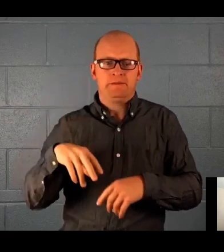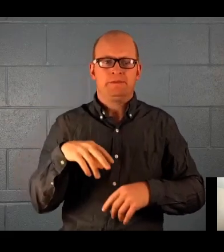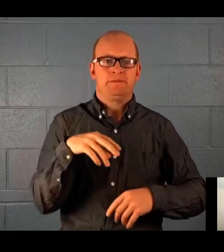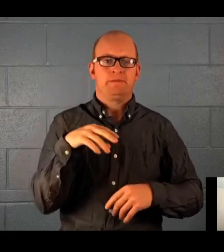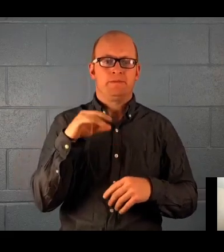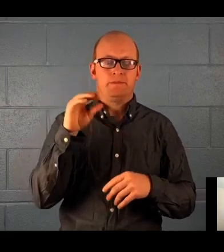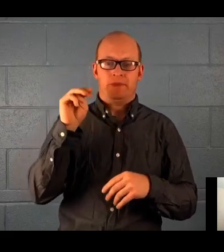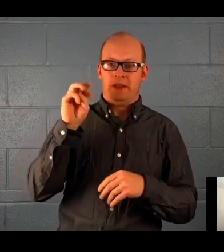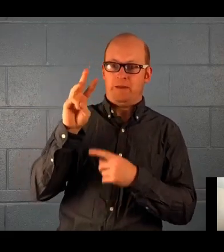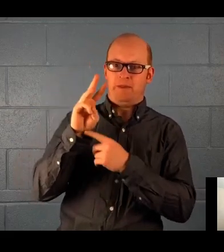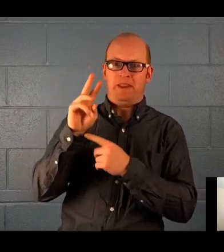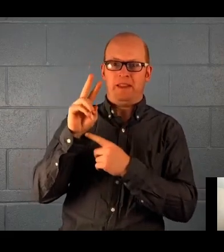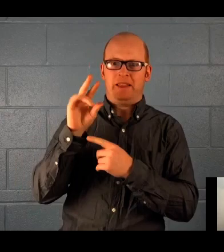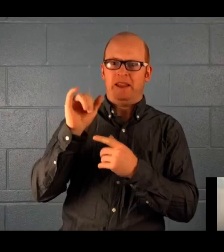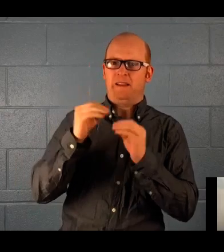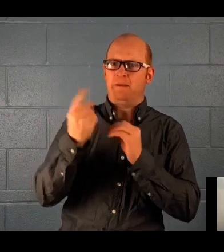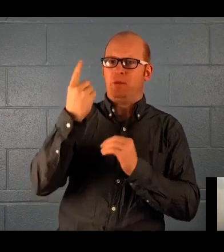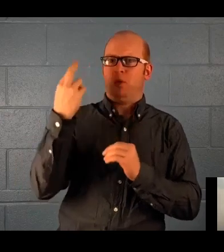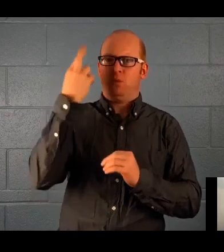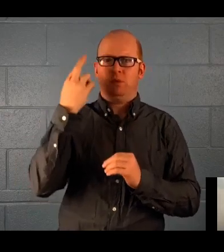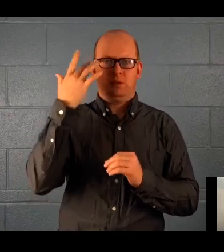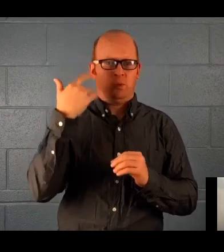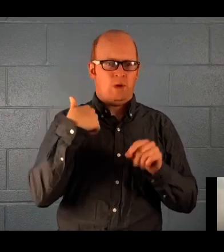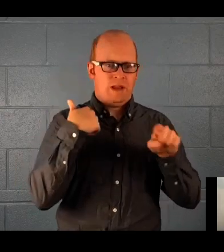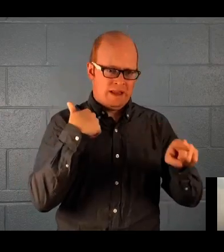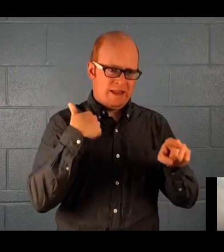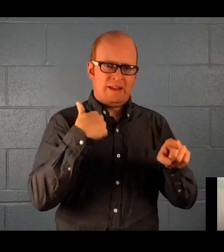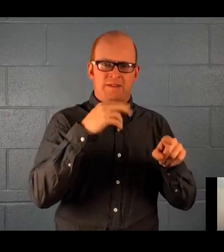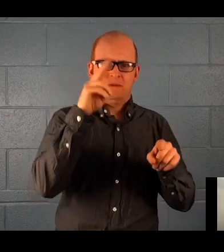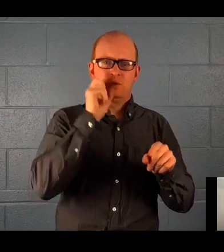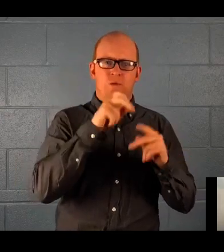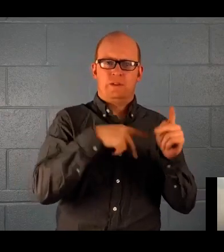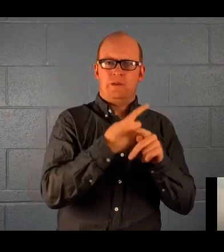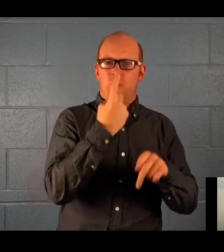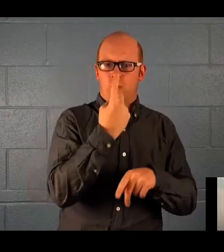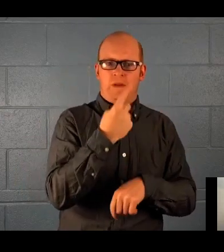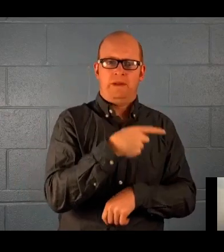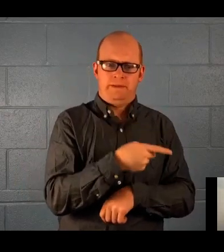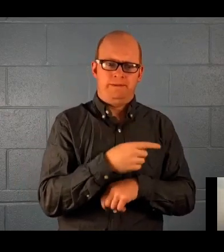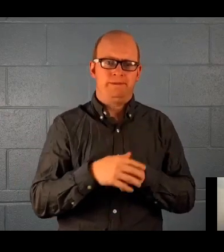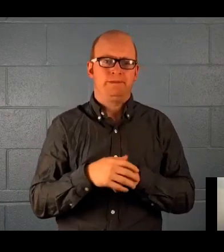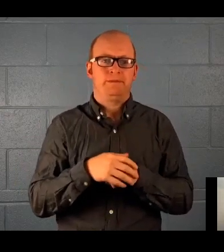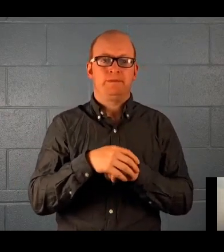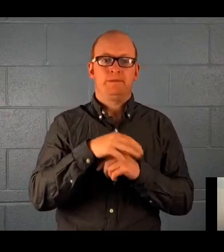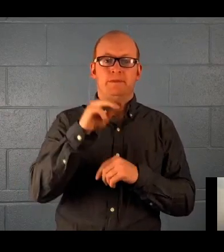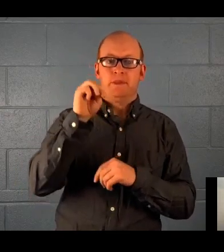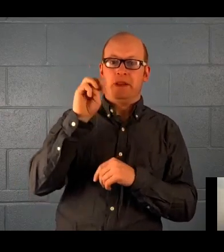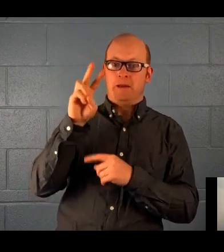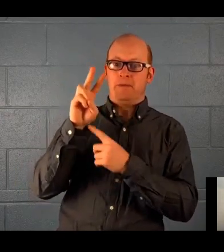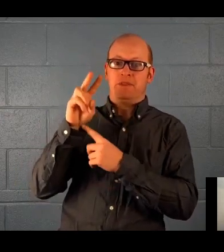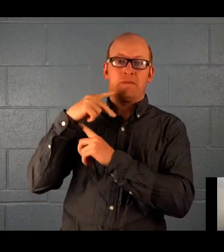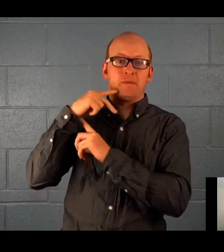account for the most frequent cause of Usher syndrome type 1.